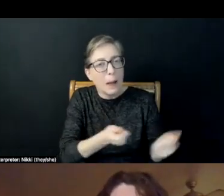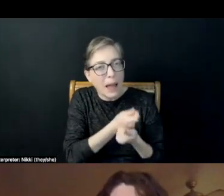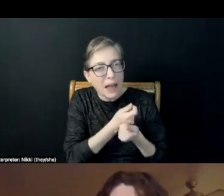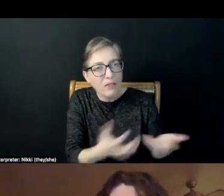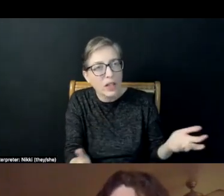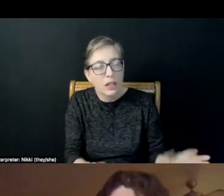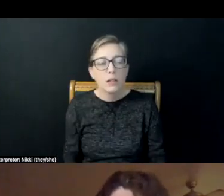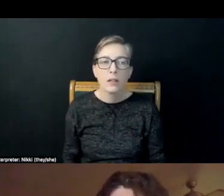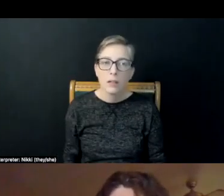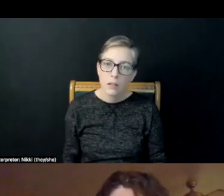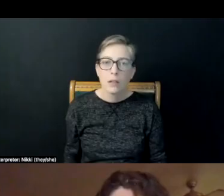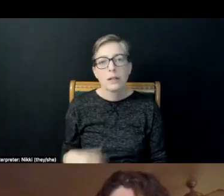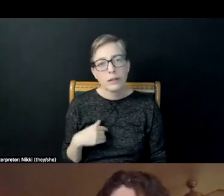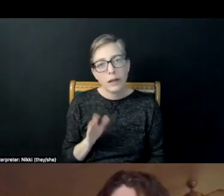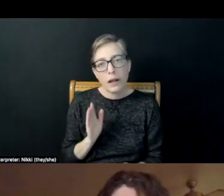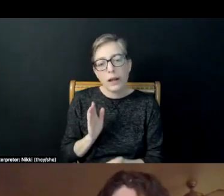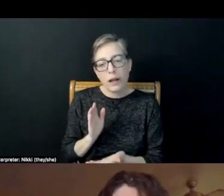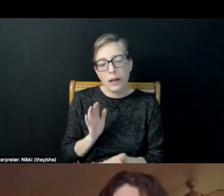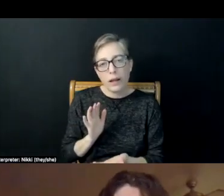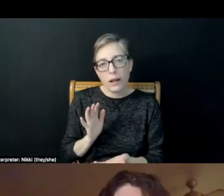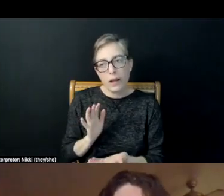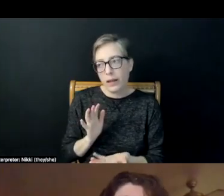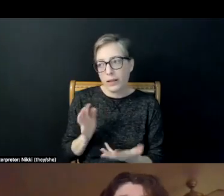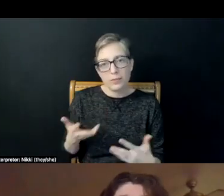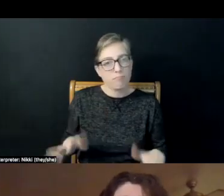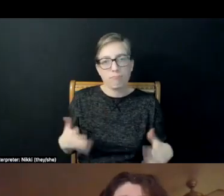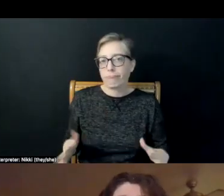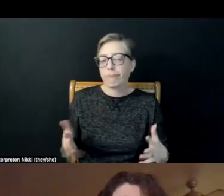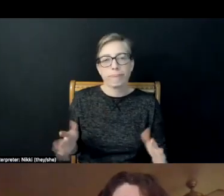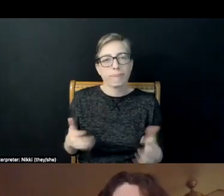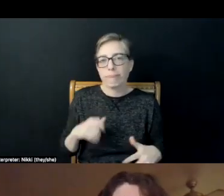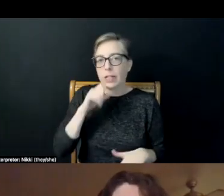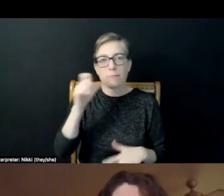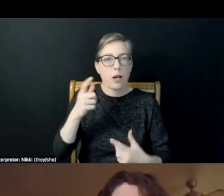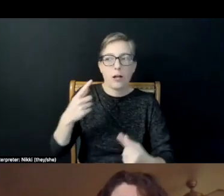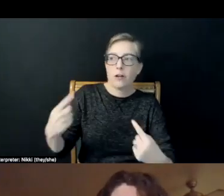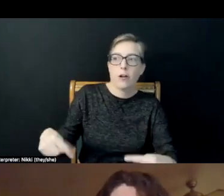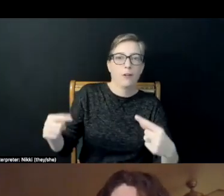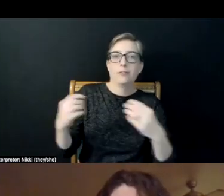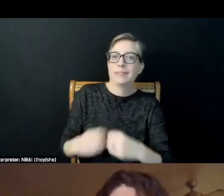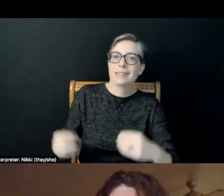argue that she would not need to do everything for me. Within less than three days of my mom's arrival,